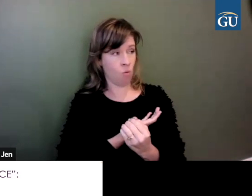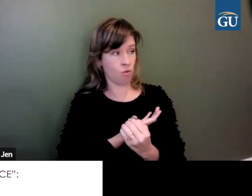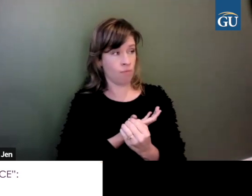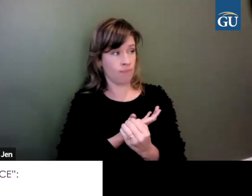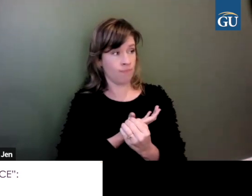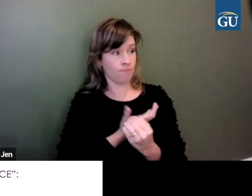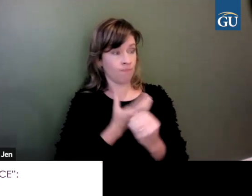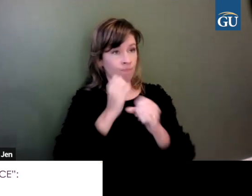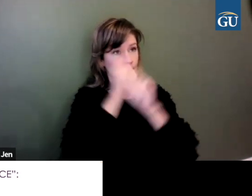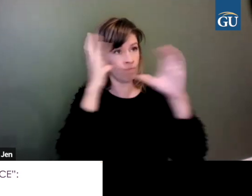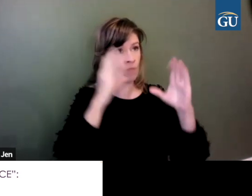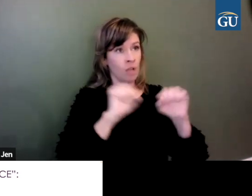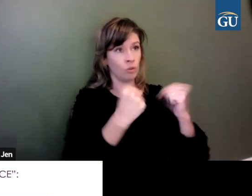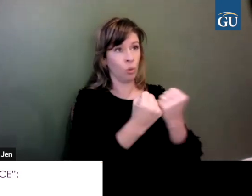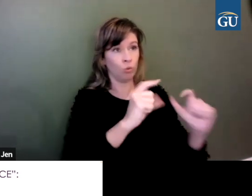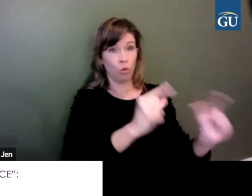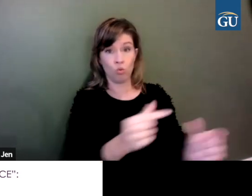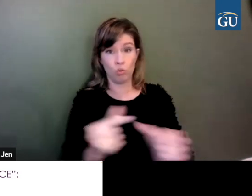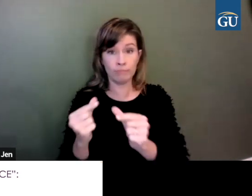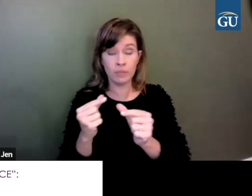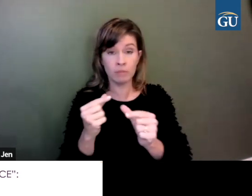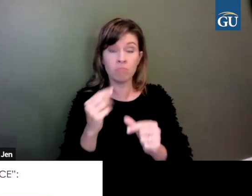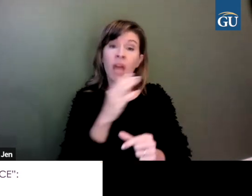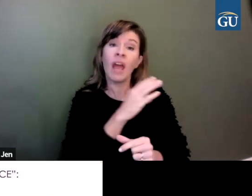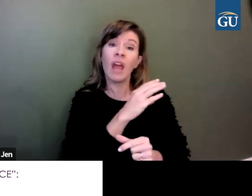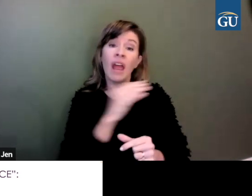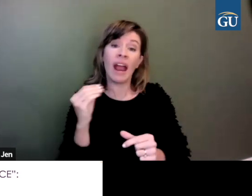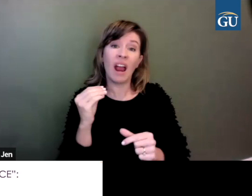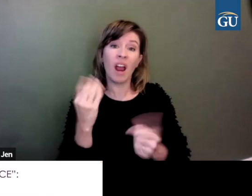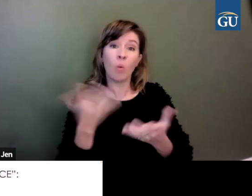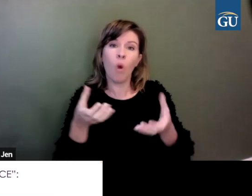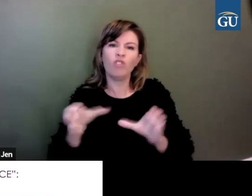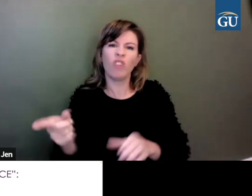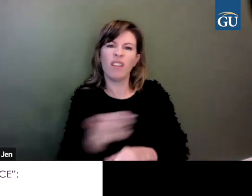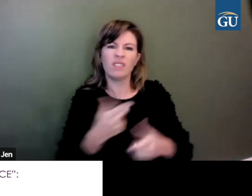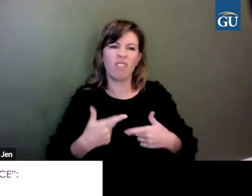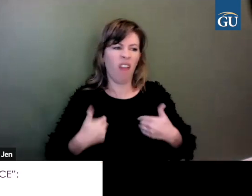groups within society and the lived chances that they have. Their life chances. So that's what's at stake. Who gets